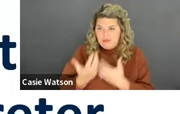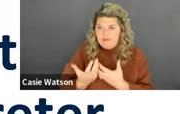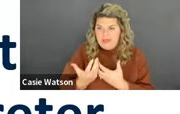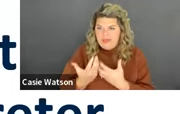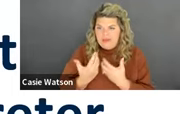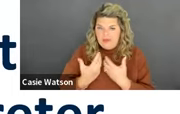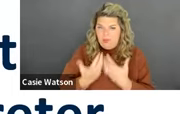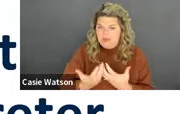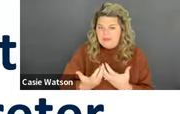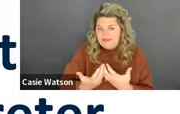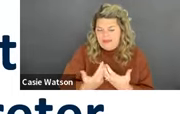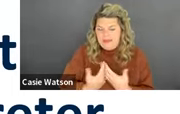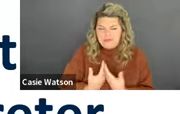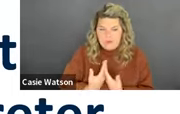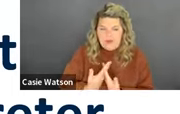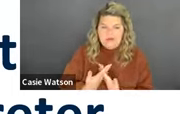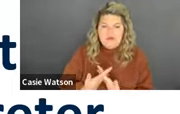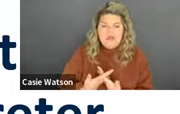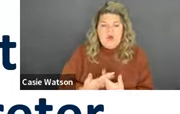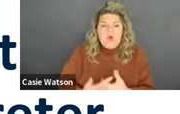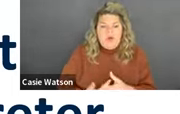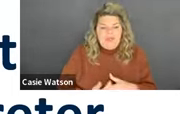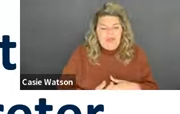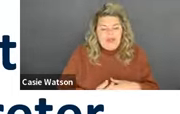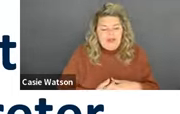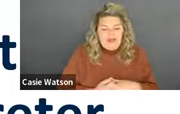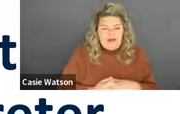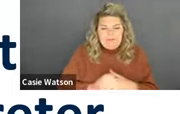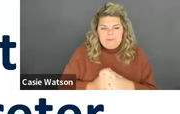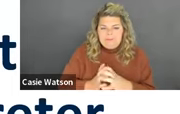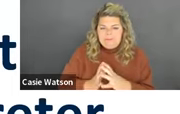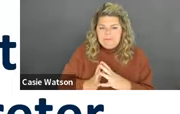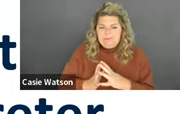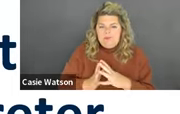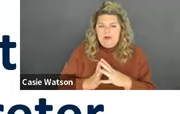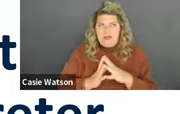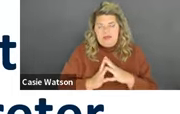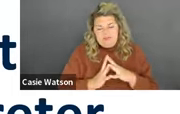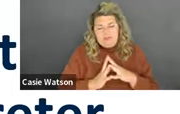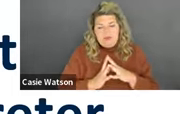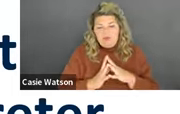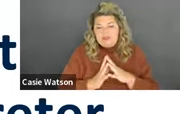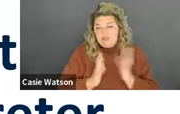to convey what you're saying as well. One thing a lot of Deaf people use